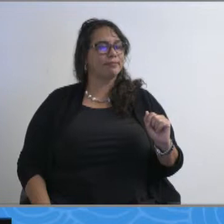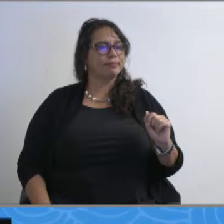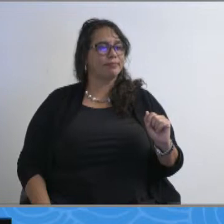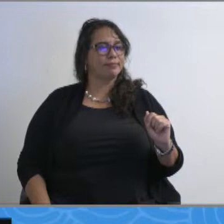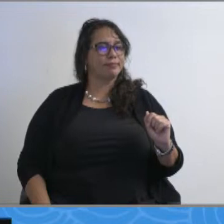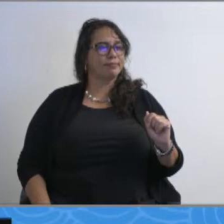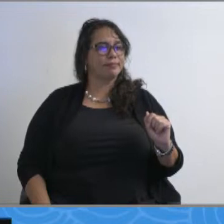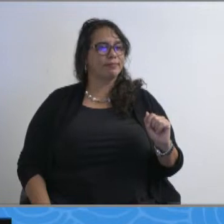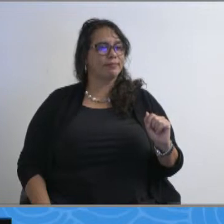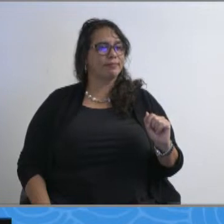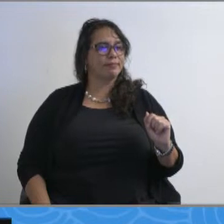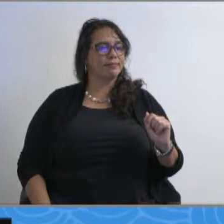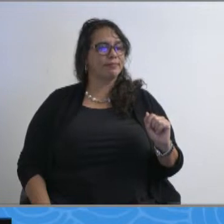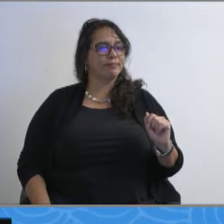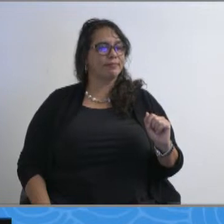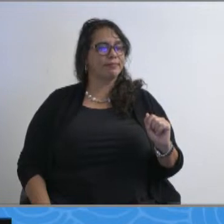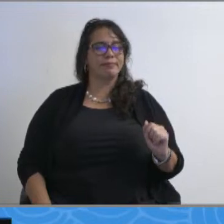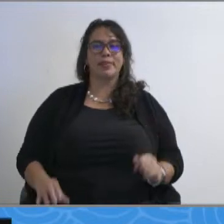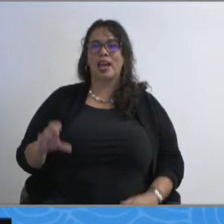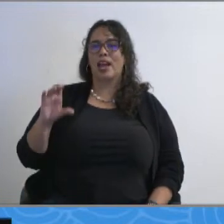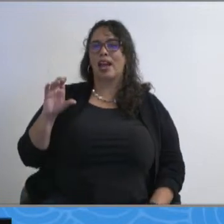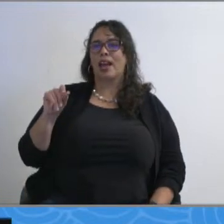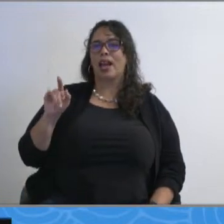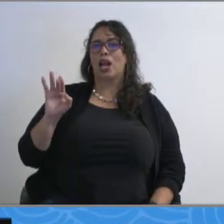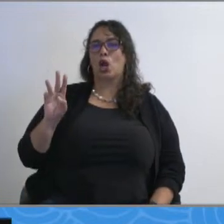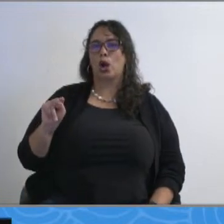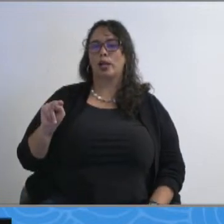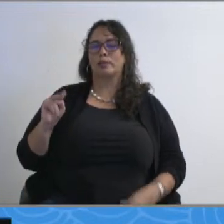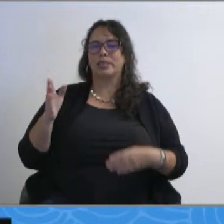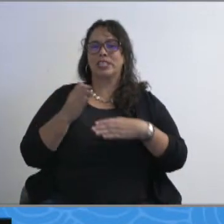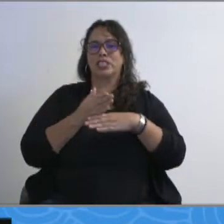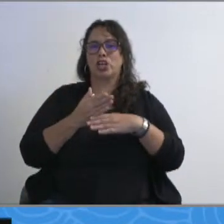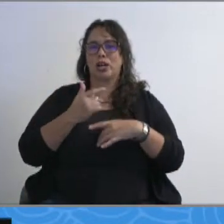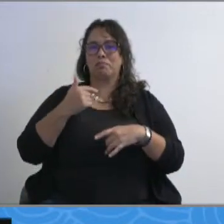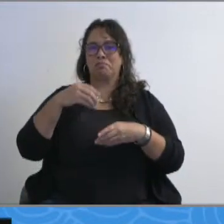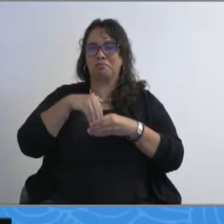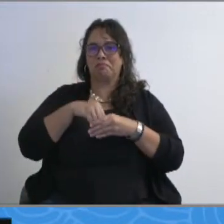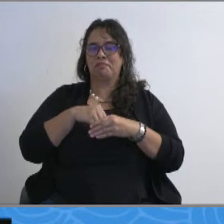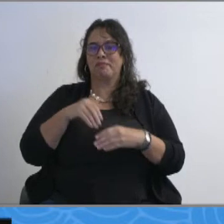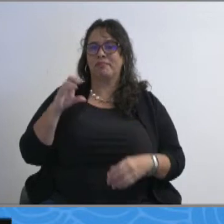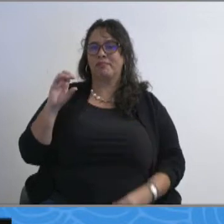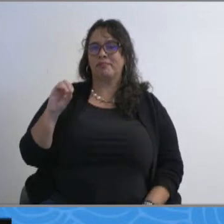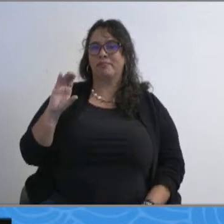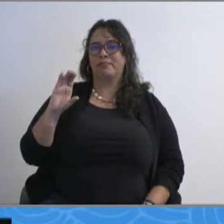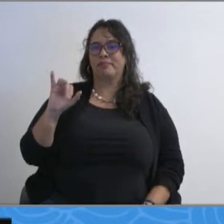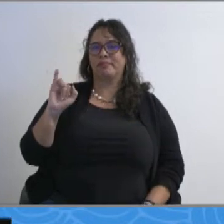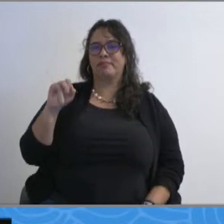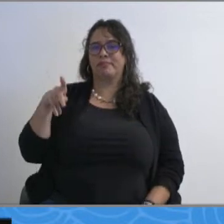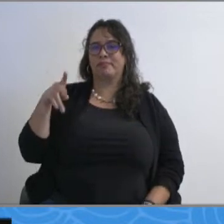And so, as Carmen shared, I am in the office of curriculum instruction and professional development.